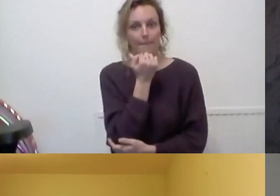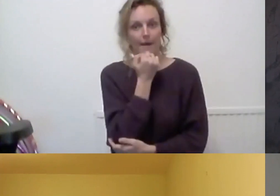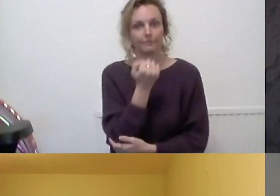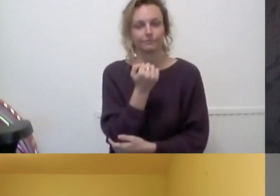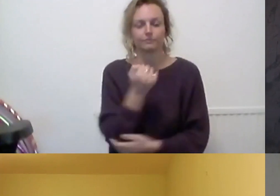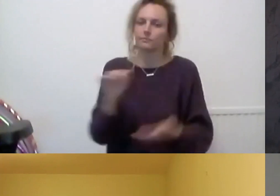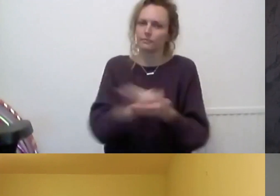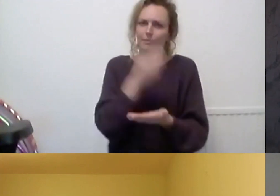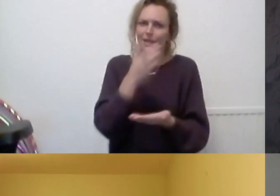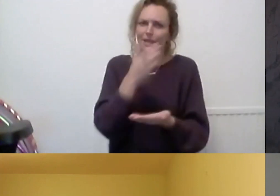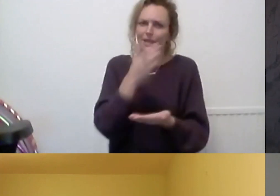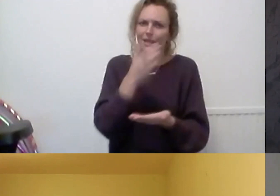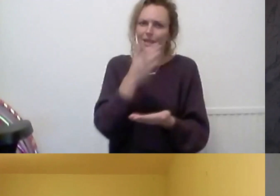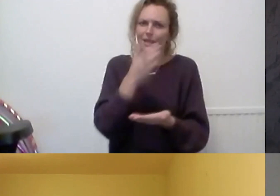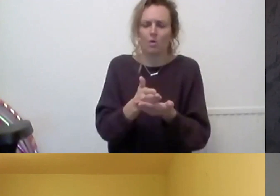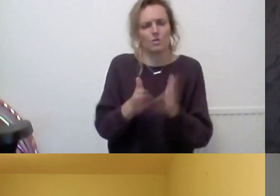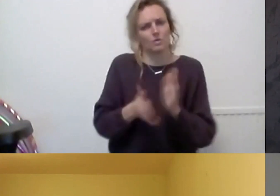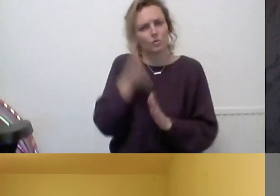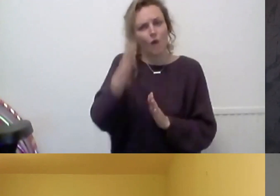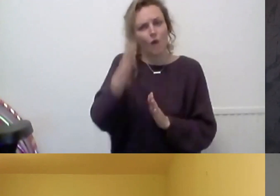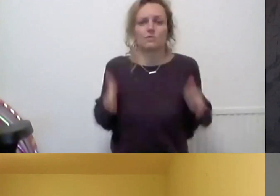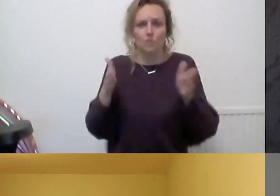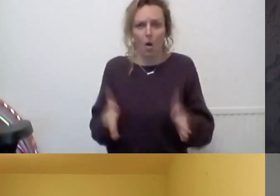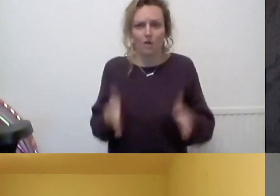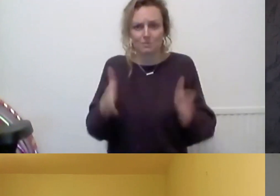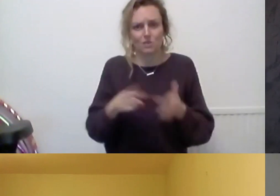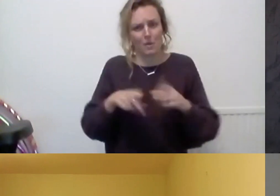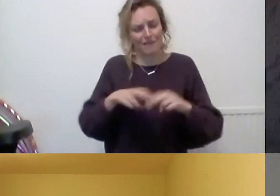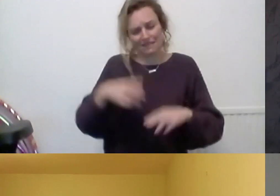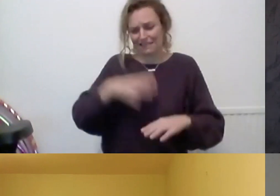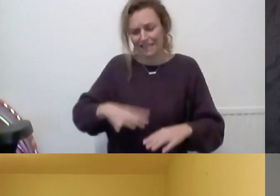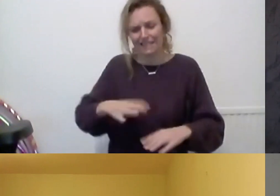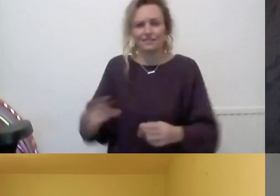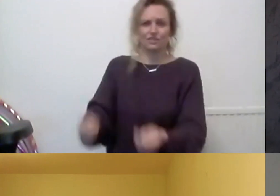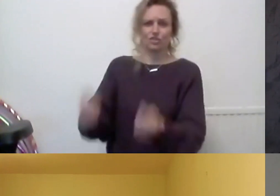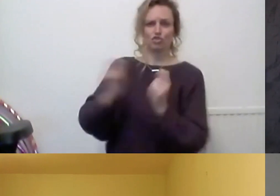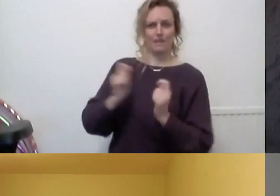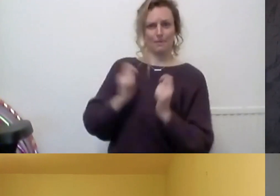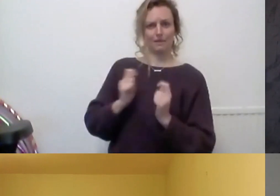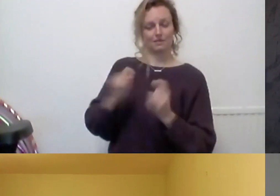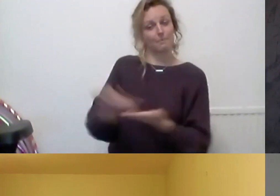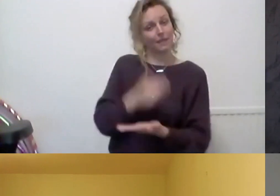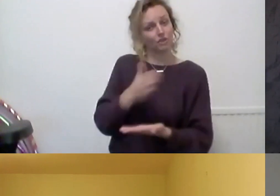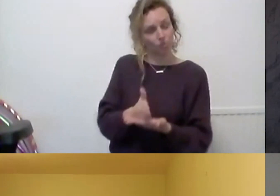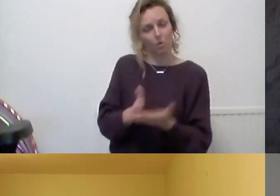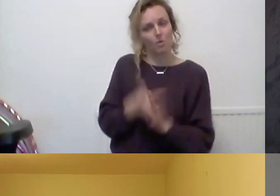treatment, getting the appropriate treatment and post discharge, having a follow up plan